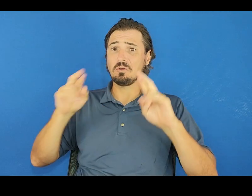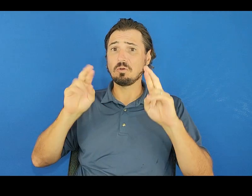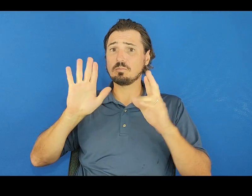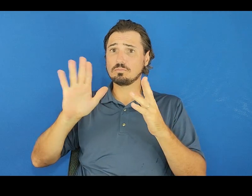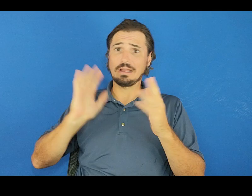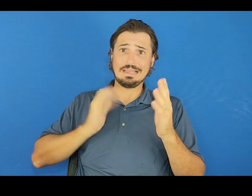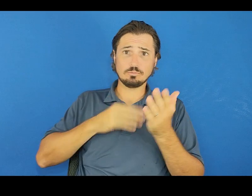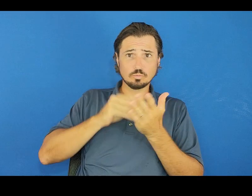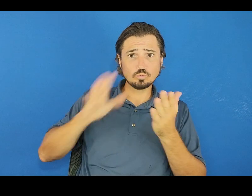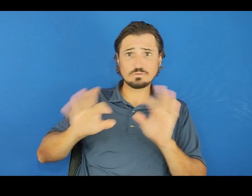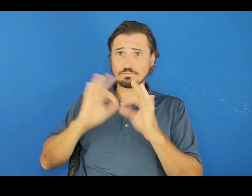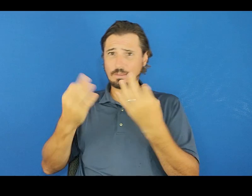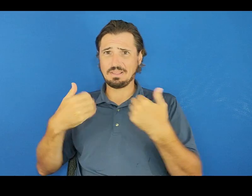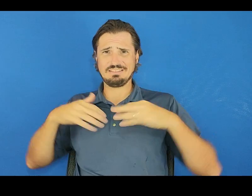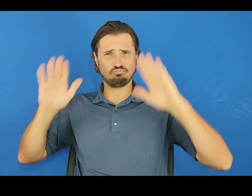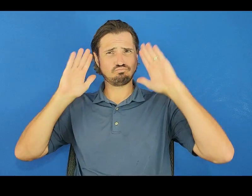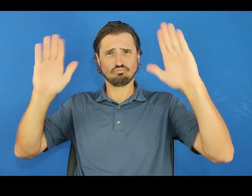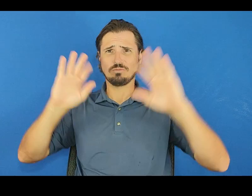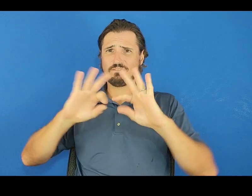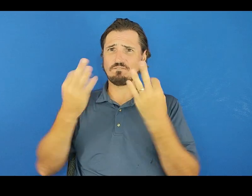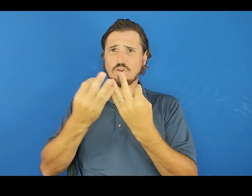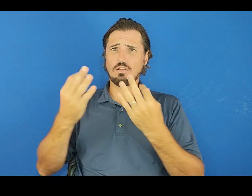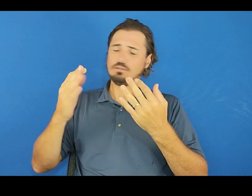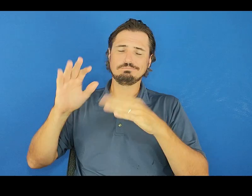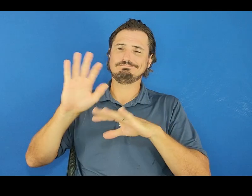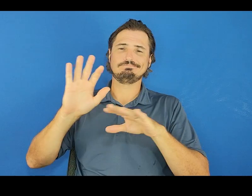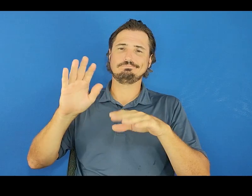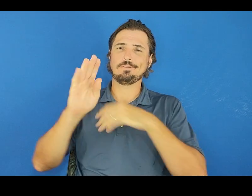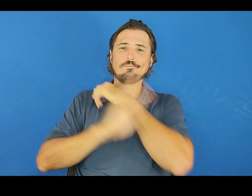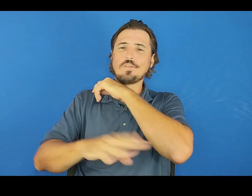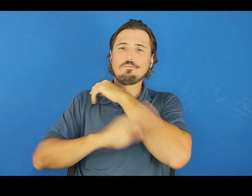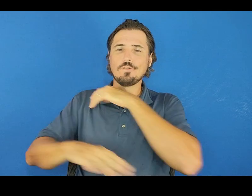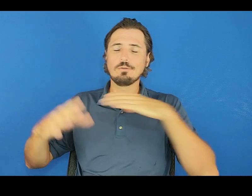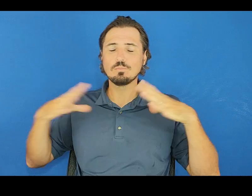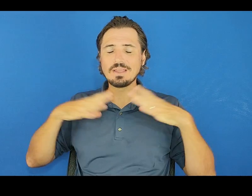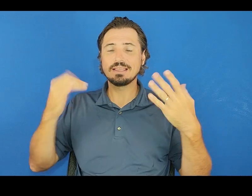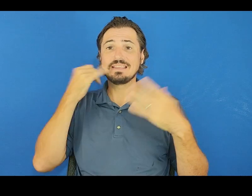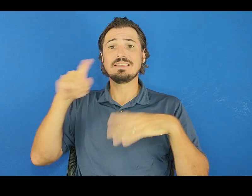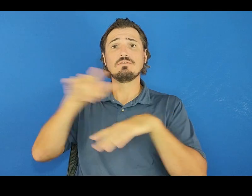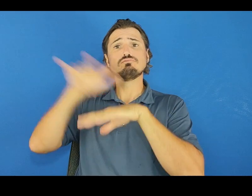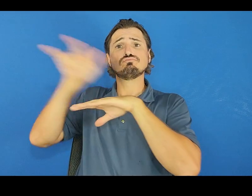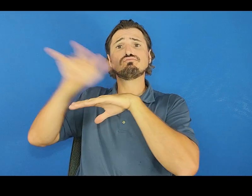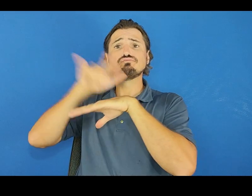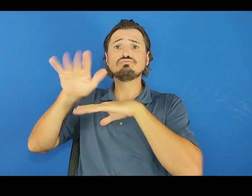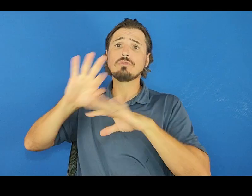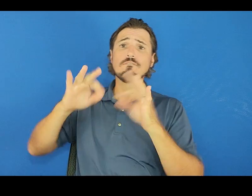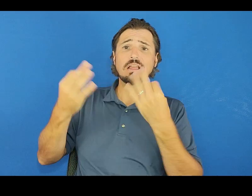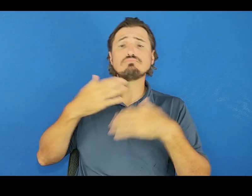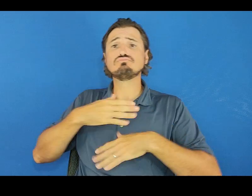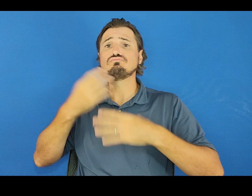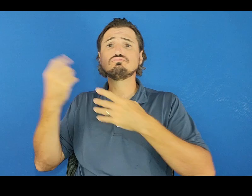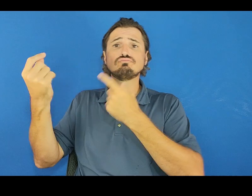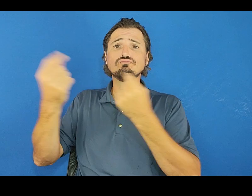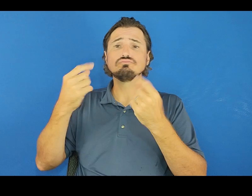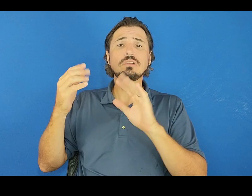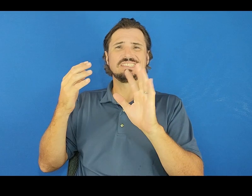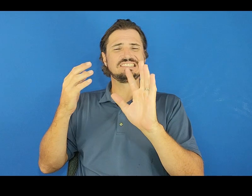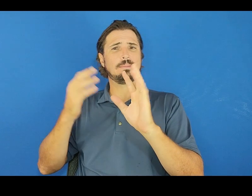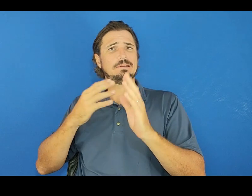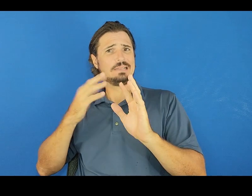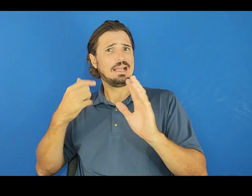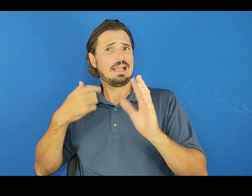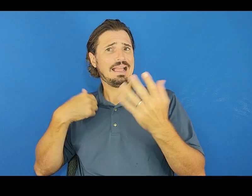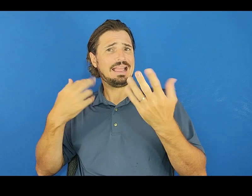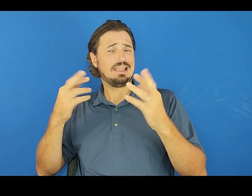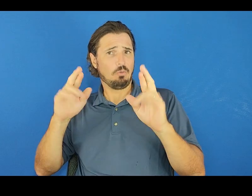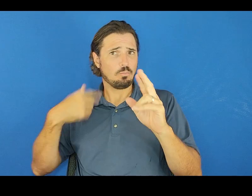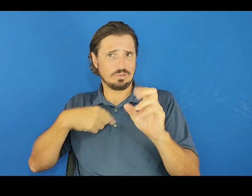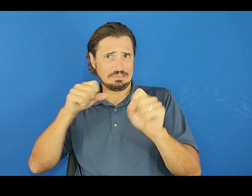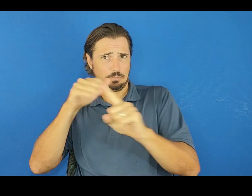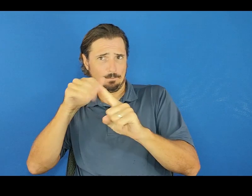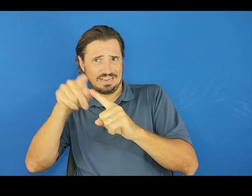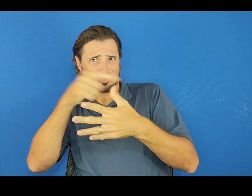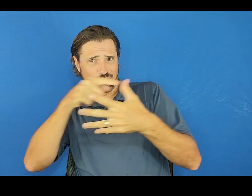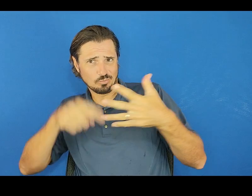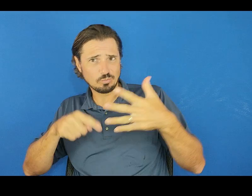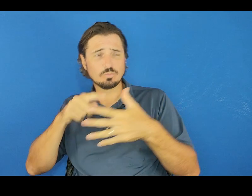I hope our students and families had an awesome fall break. If you traveled off-island, we want to share these safety reminders, so we can all work together to avoid another surge.